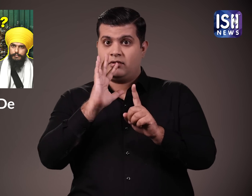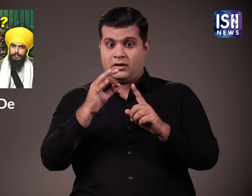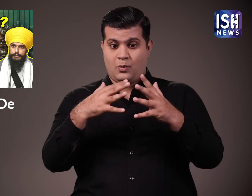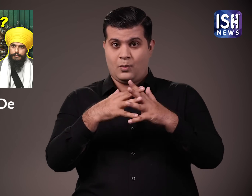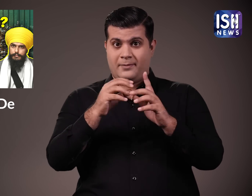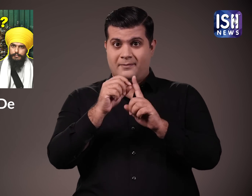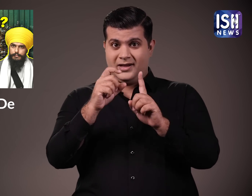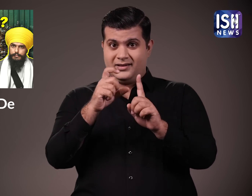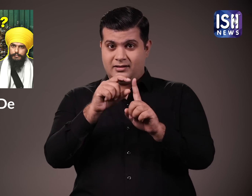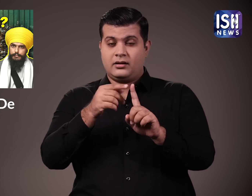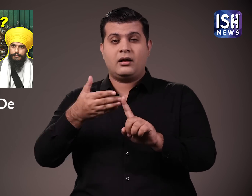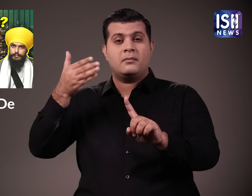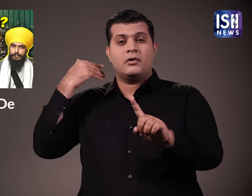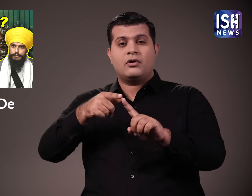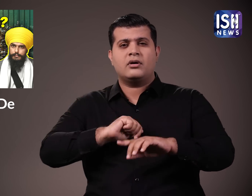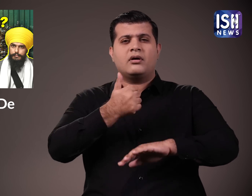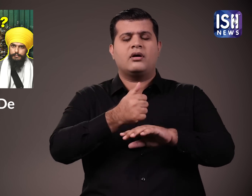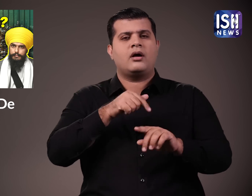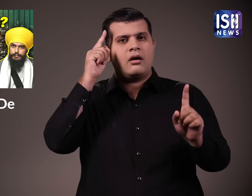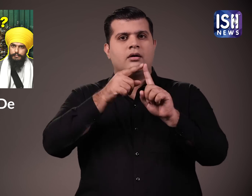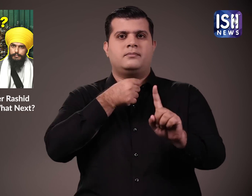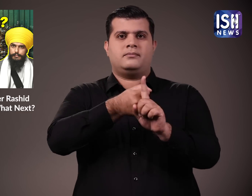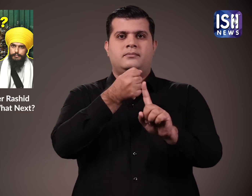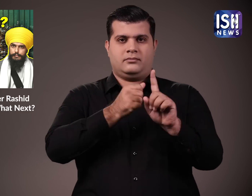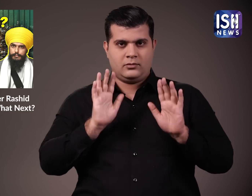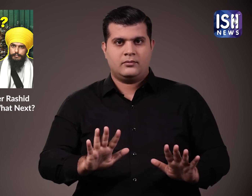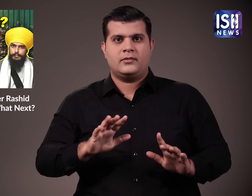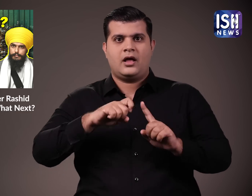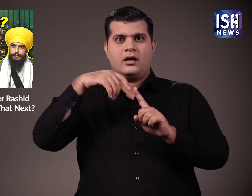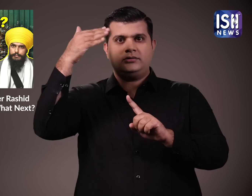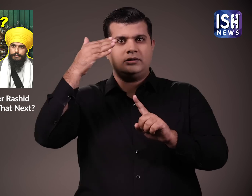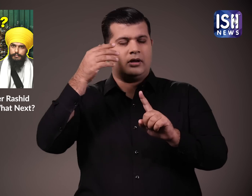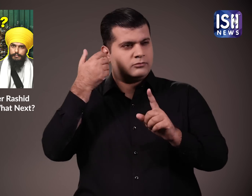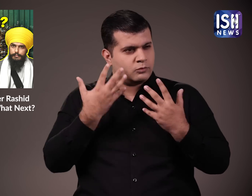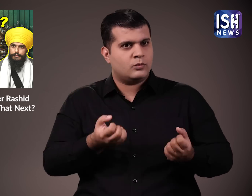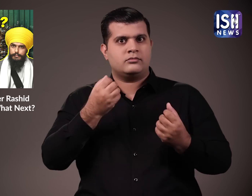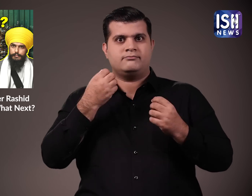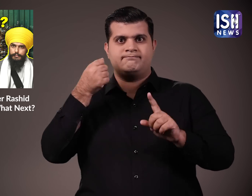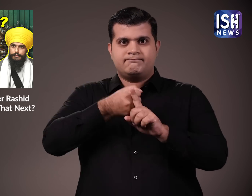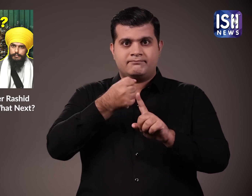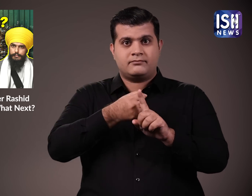The party was launched with an aim to separate from India and form Khalistan.